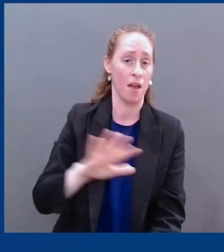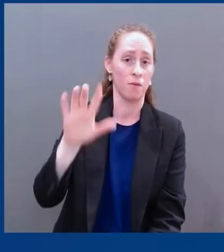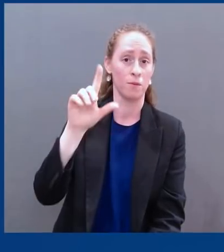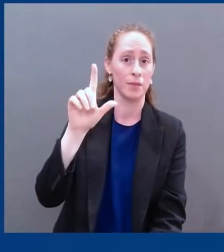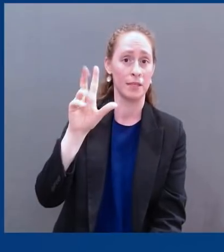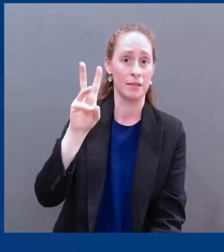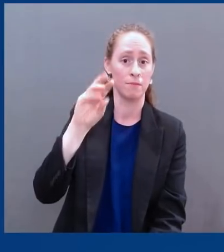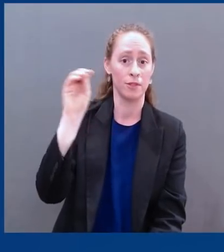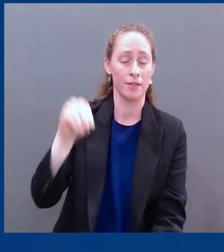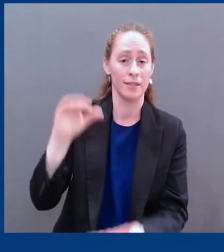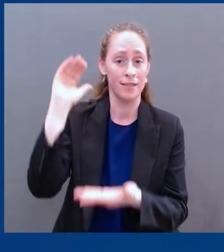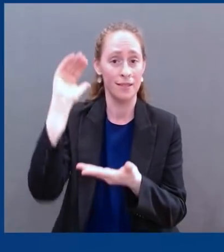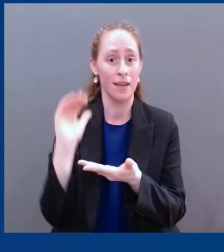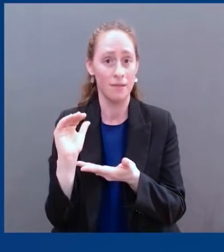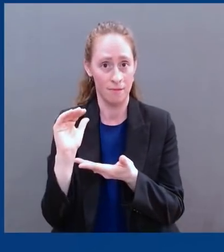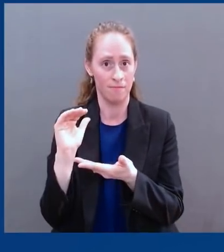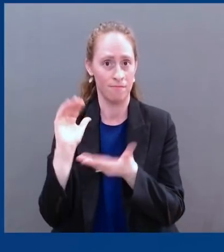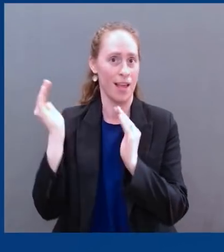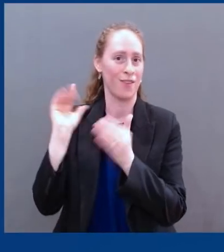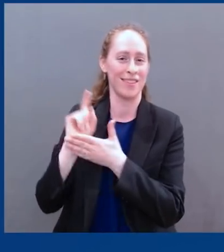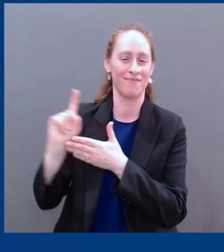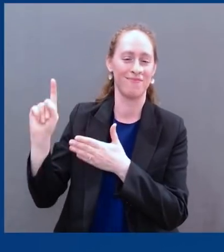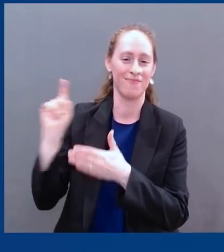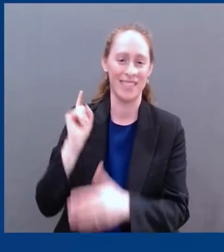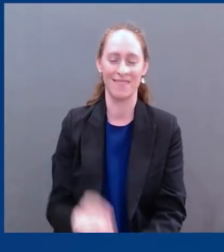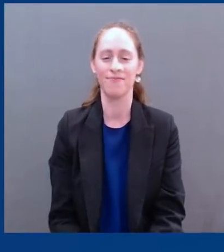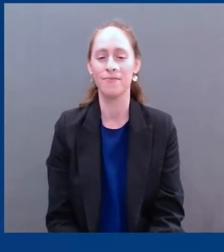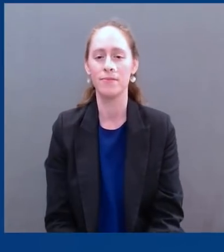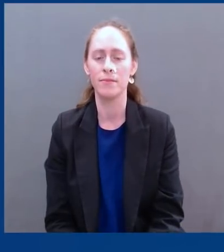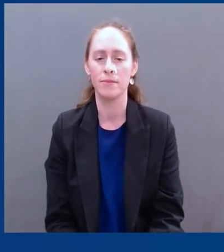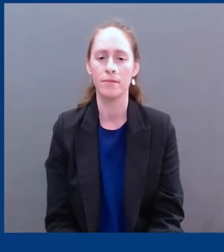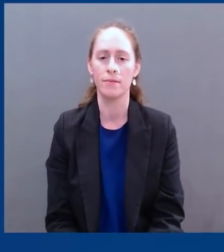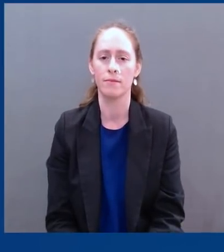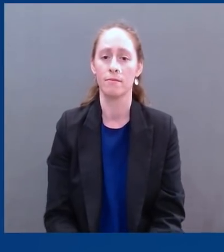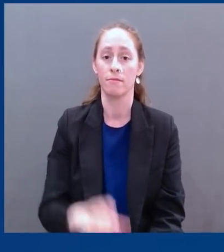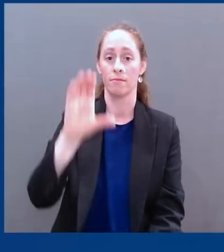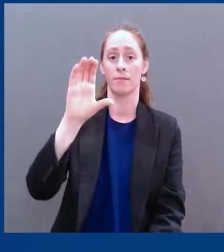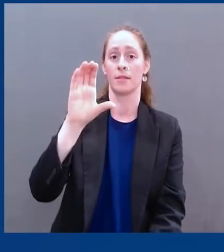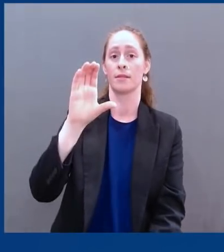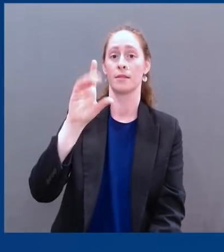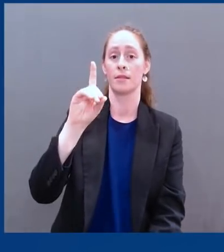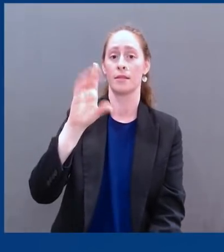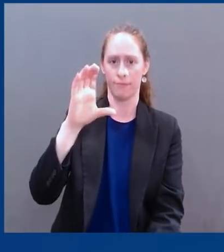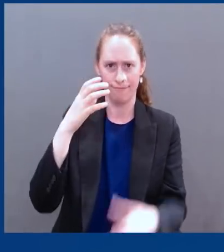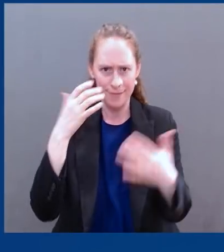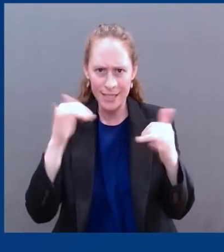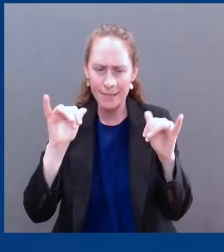CDC has been closely tracking the BA.2 sublineage of the Omicron variant carefully.